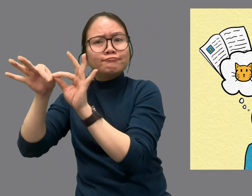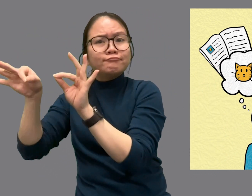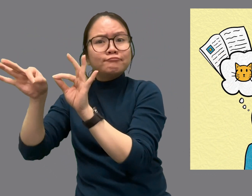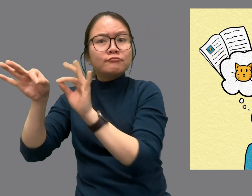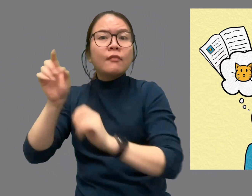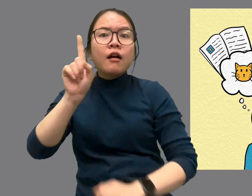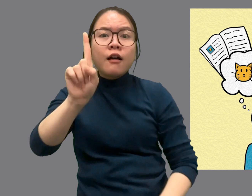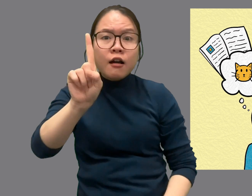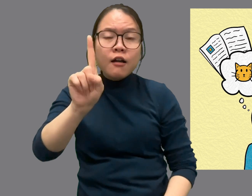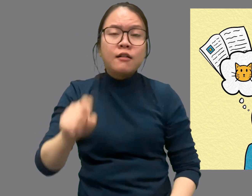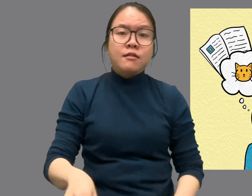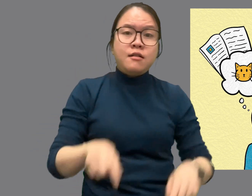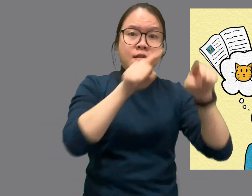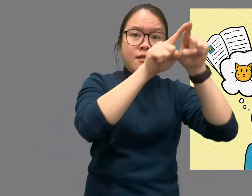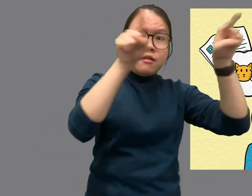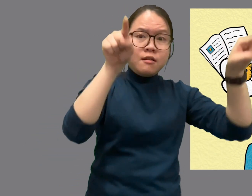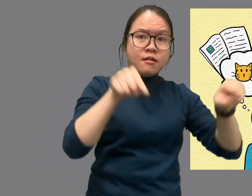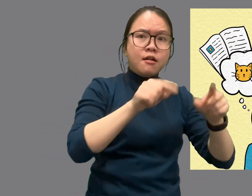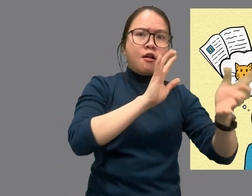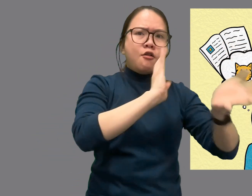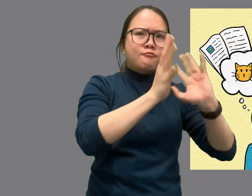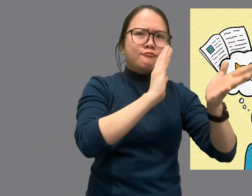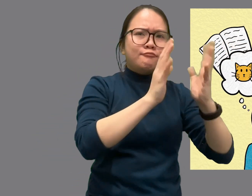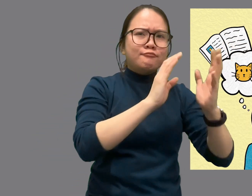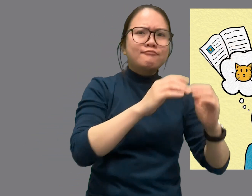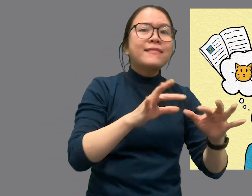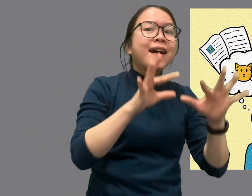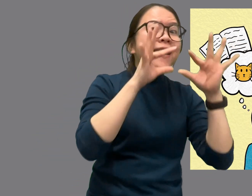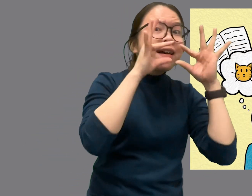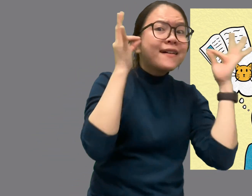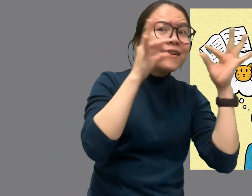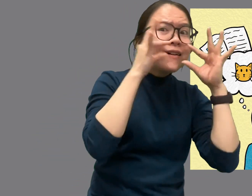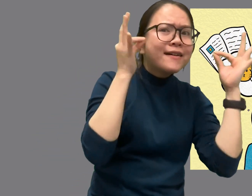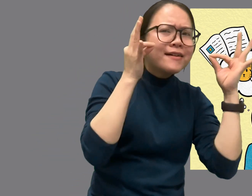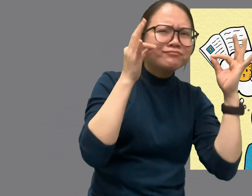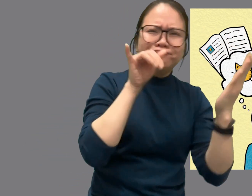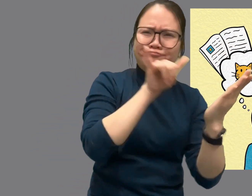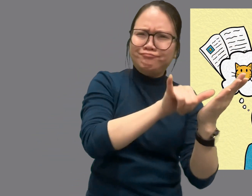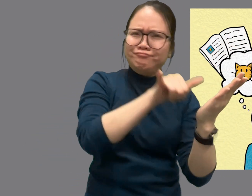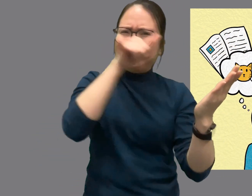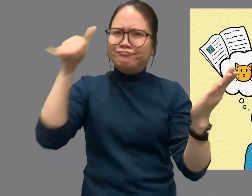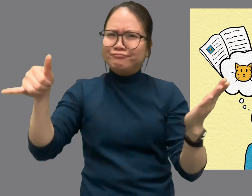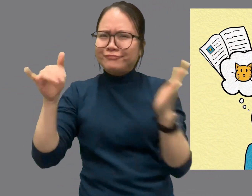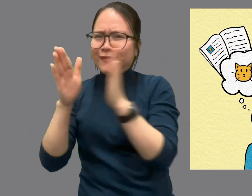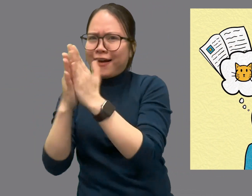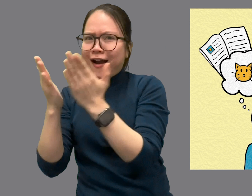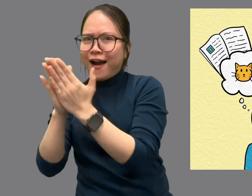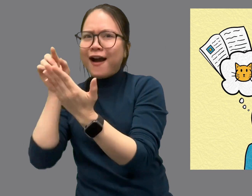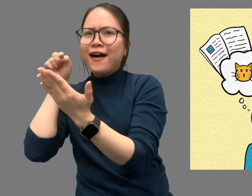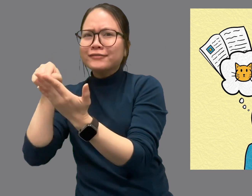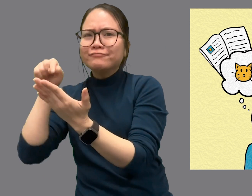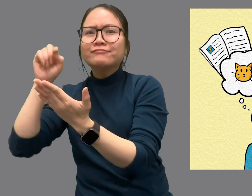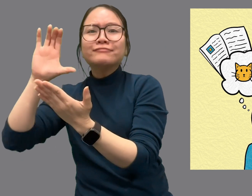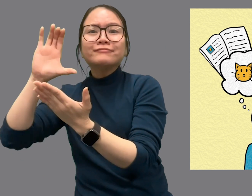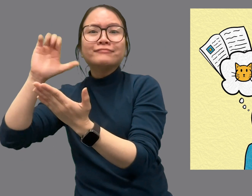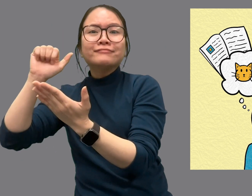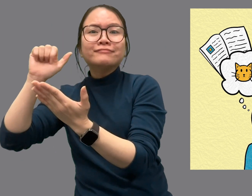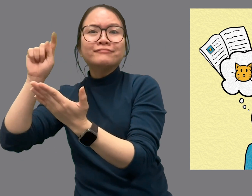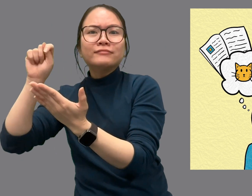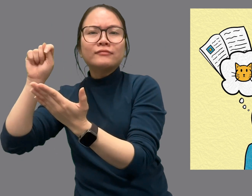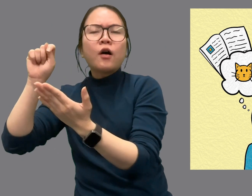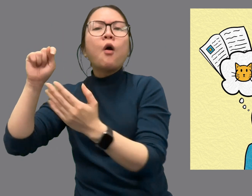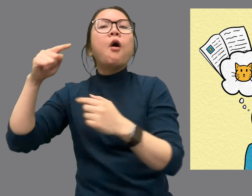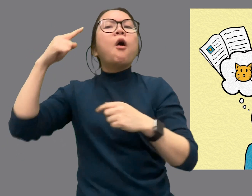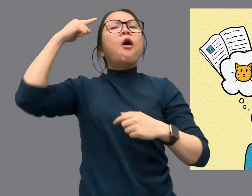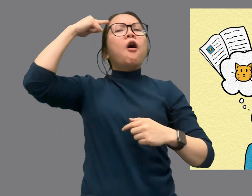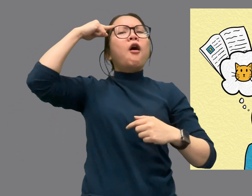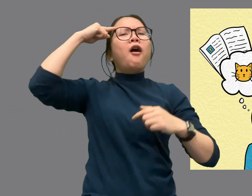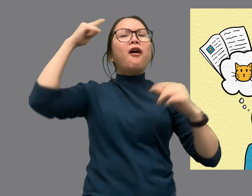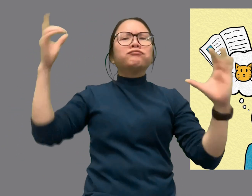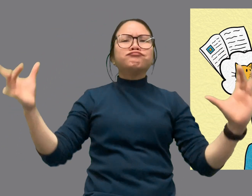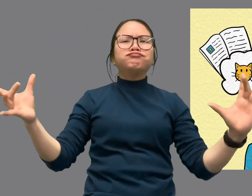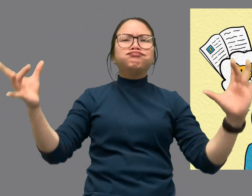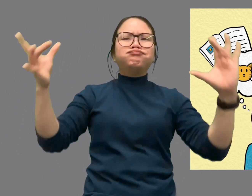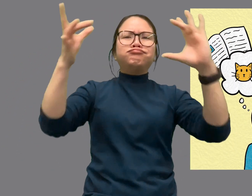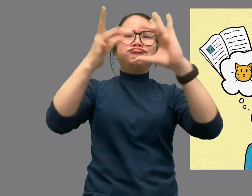into sign language, the goal should be to keep the story meaning the same.